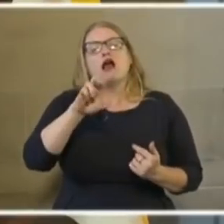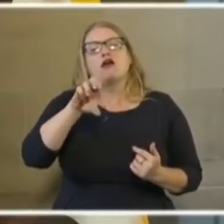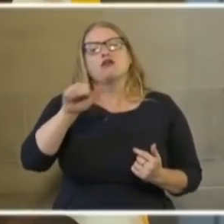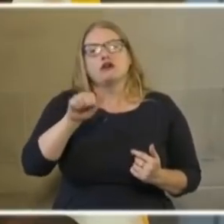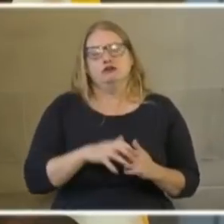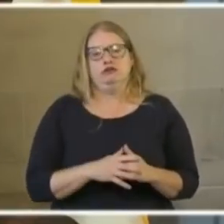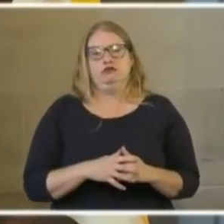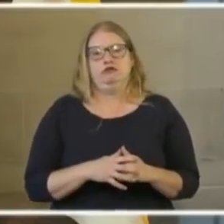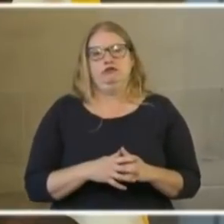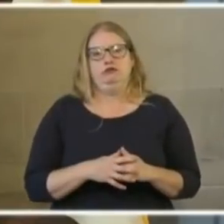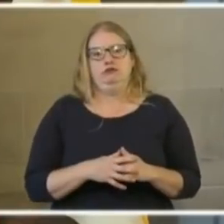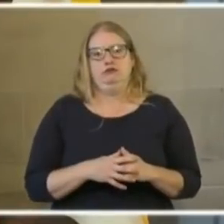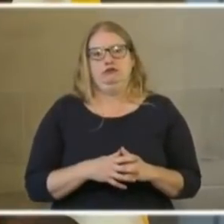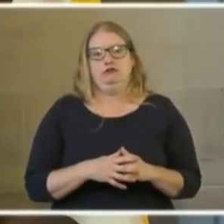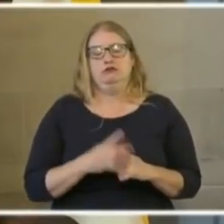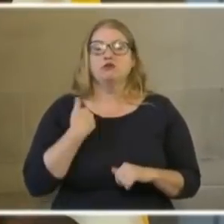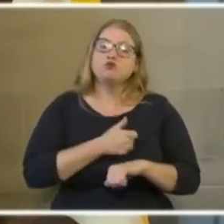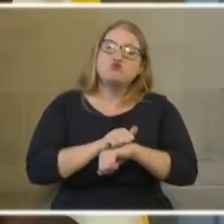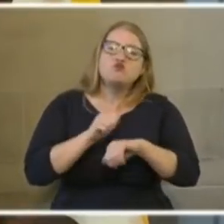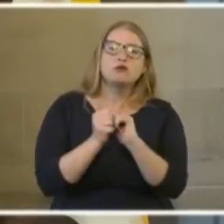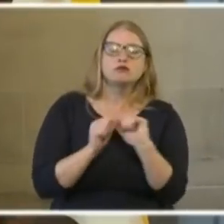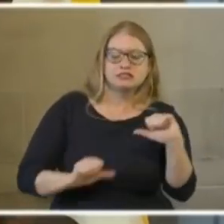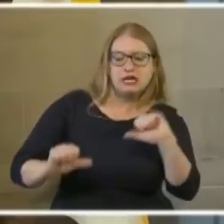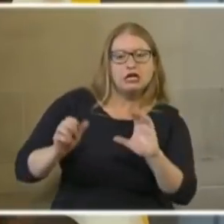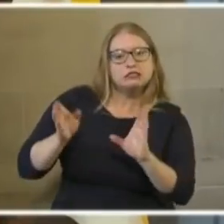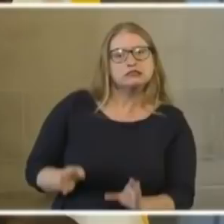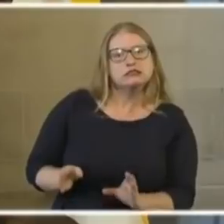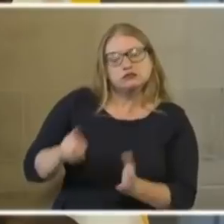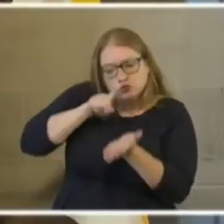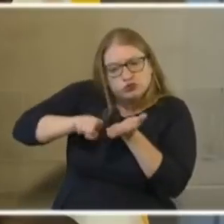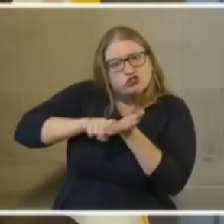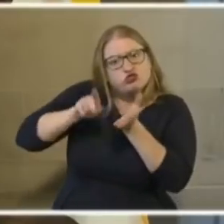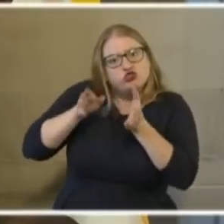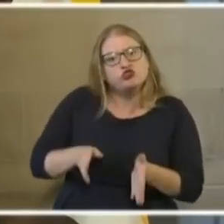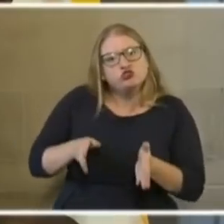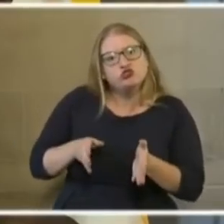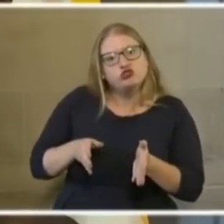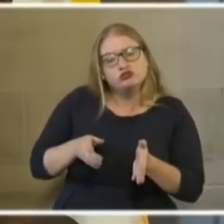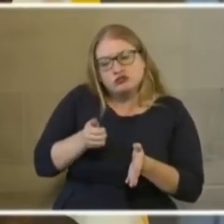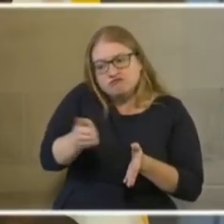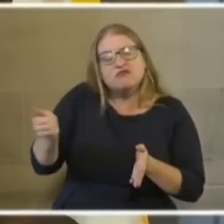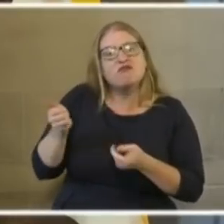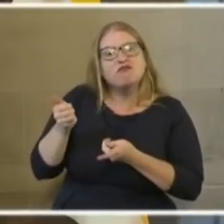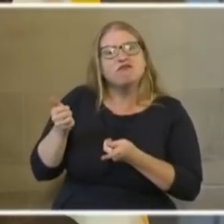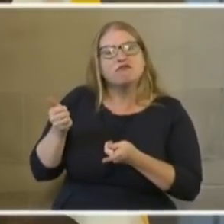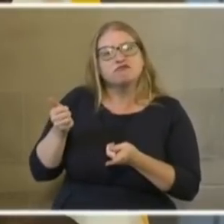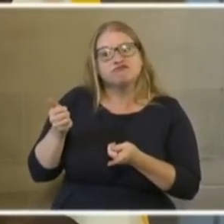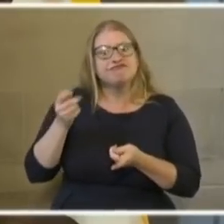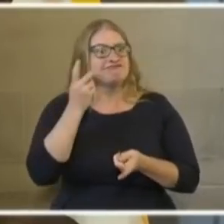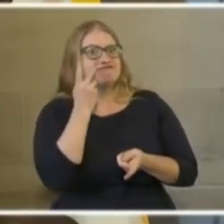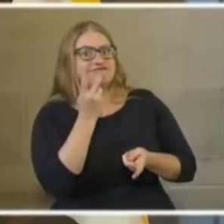THERE THAN EVER BEFORE. IT IS SPREADING IN OUR COMMUNITY AND THROUGHOUT THE BAY AREA REGION.